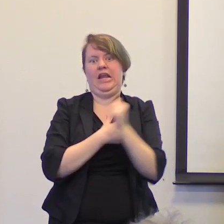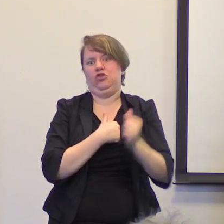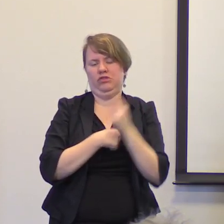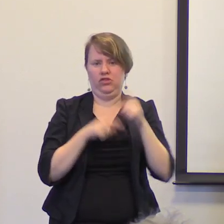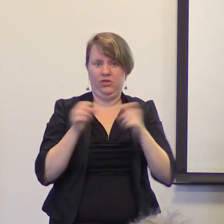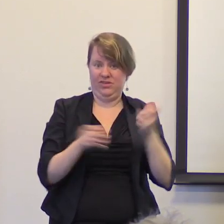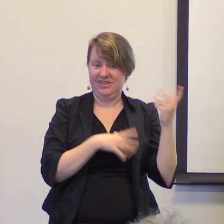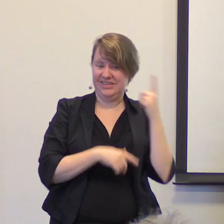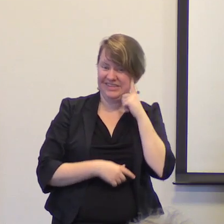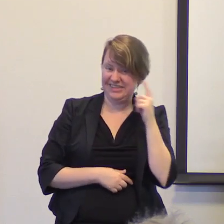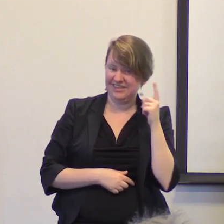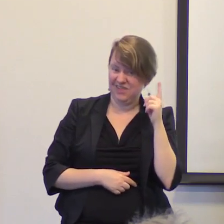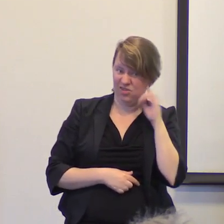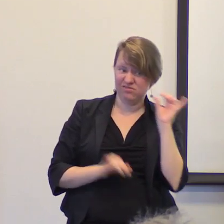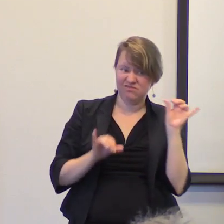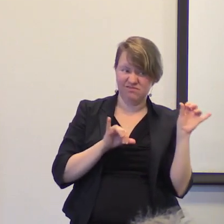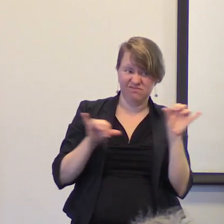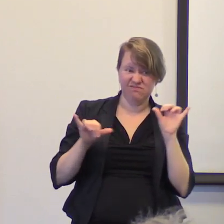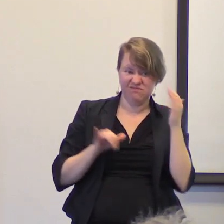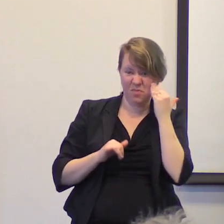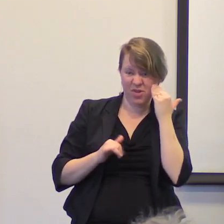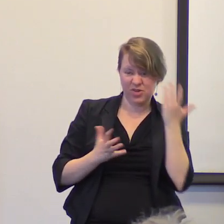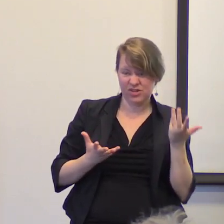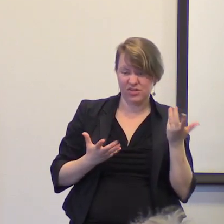So there's one example: fighting the Palmer Raids.